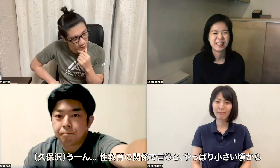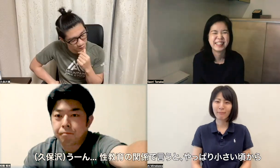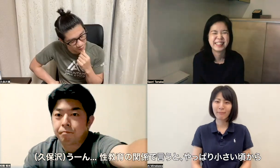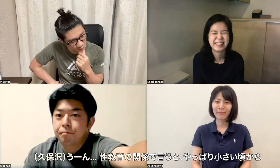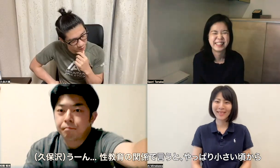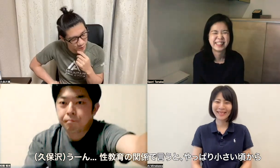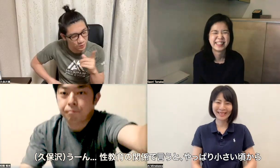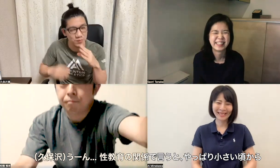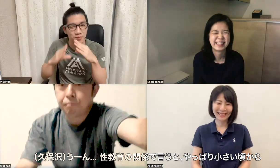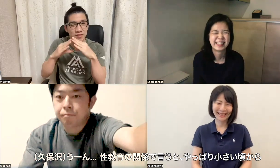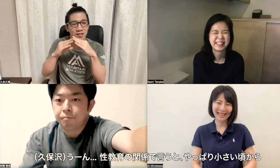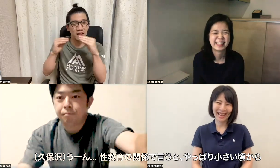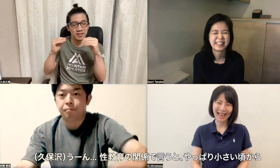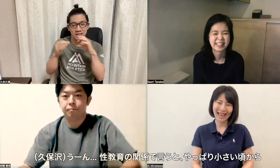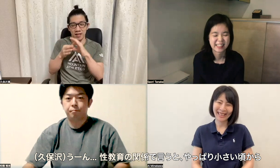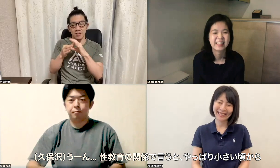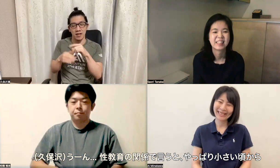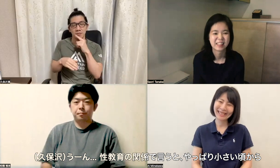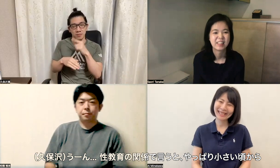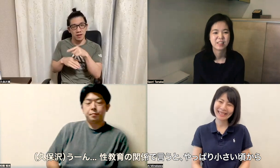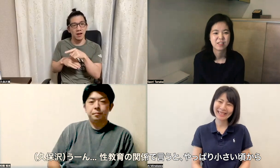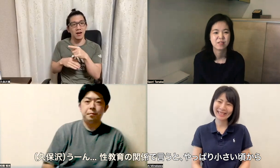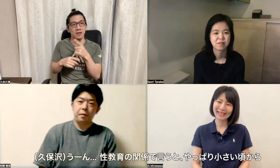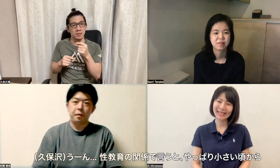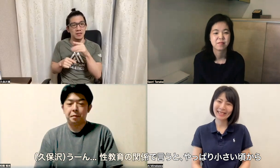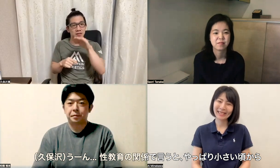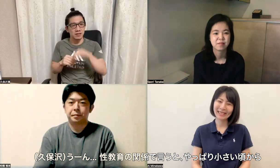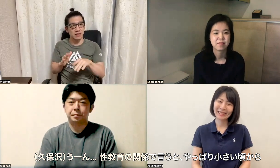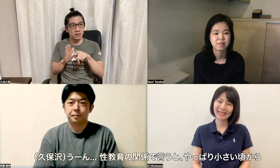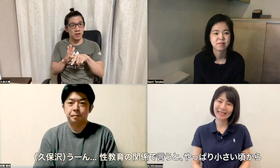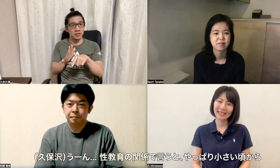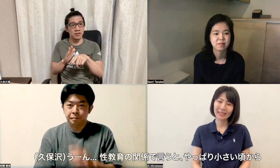(YK) In terms of sex education, every book